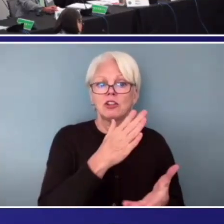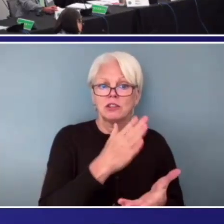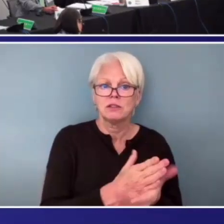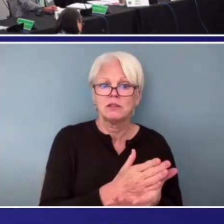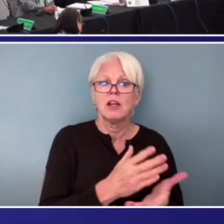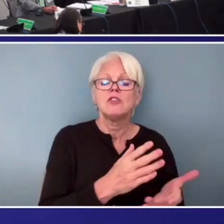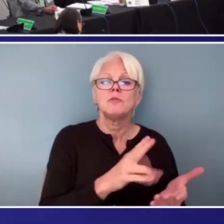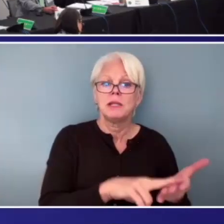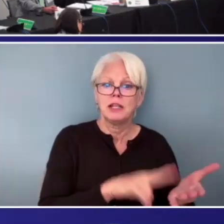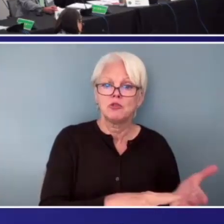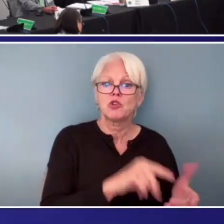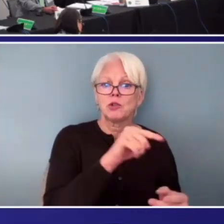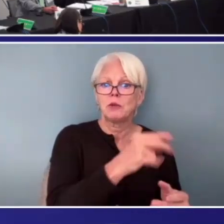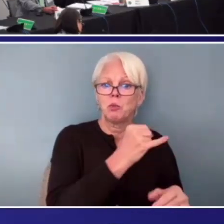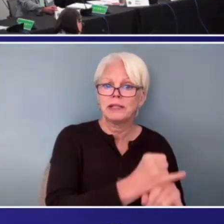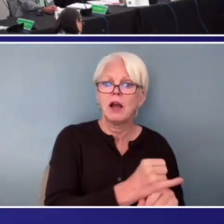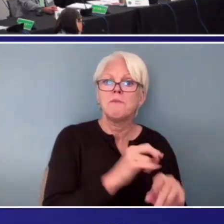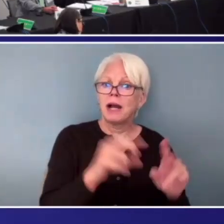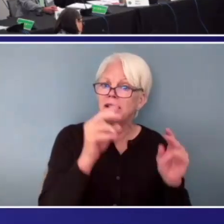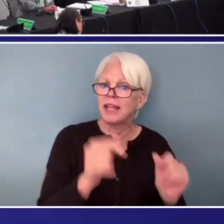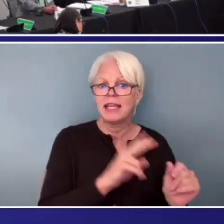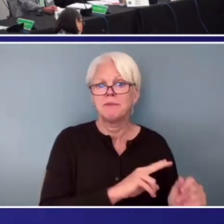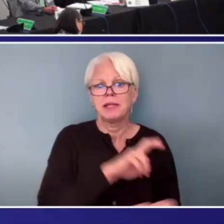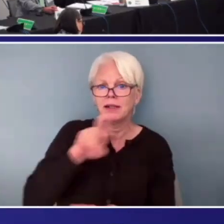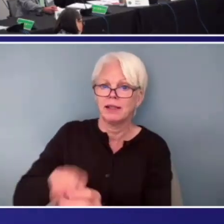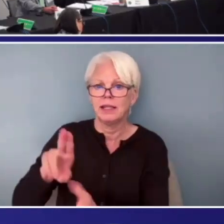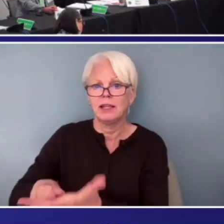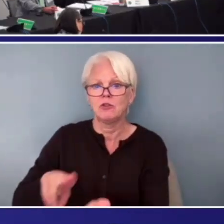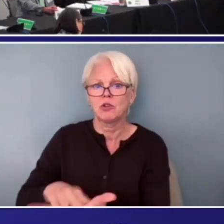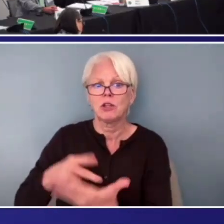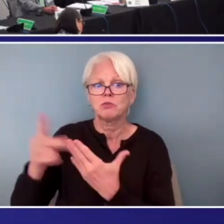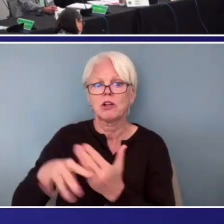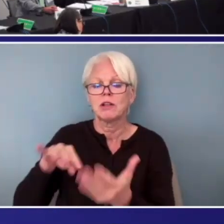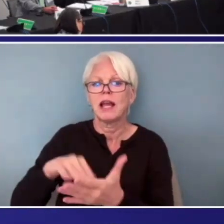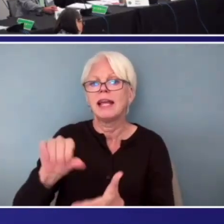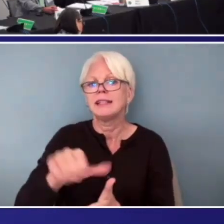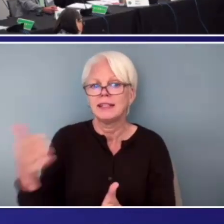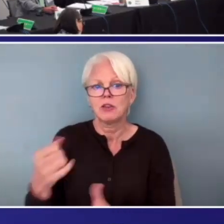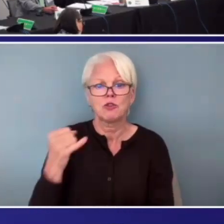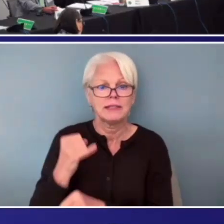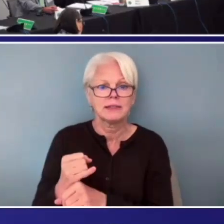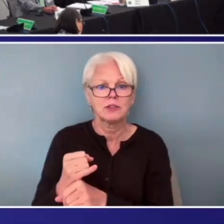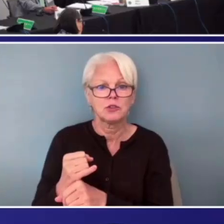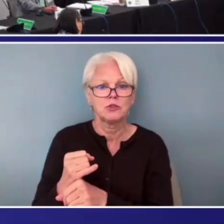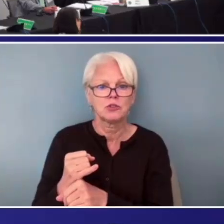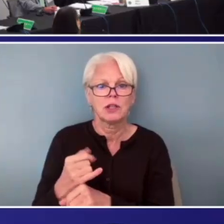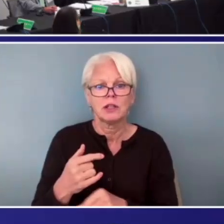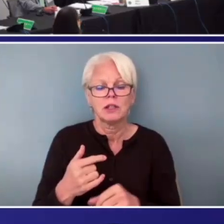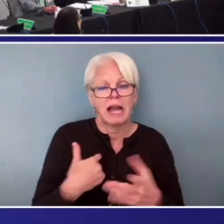institution, but if they immediately enroll in a program of study at another institution -- I just want clarification there.